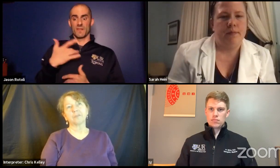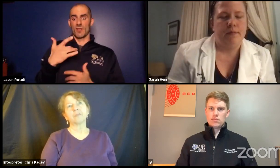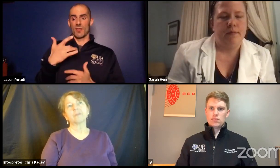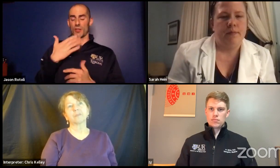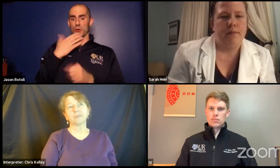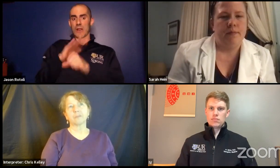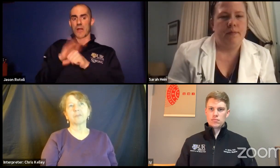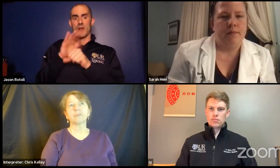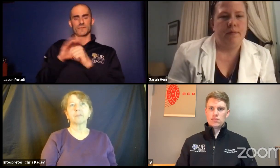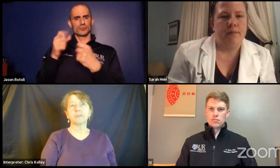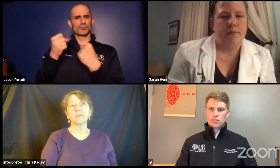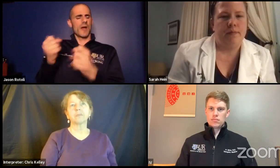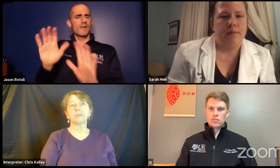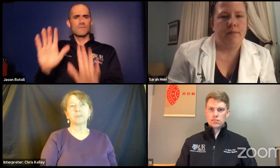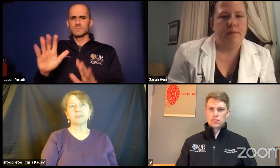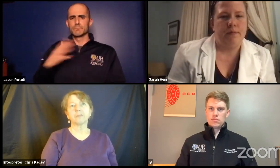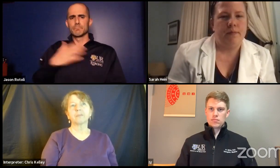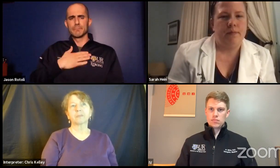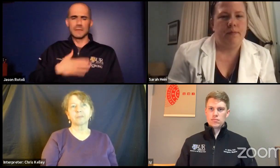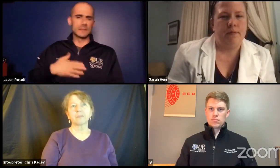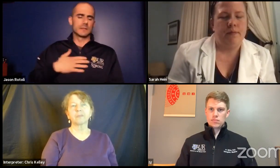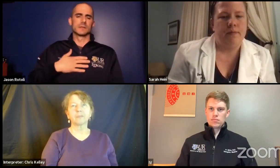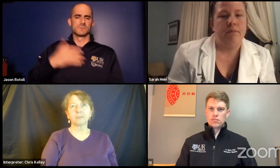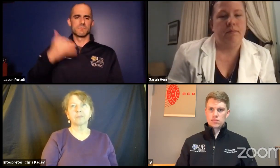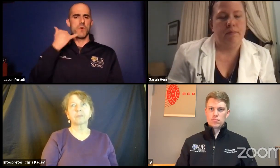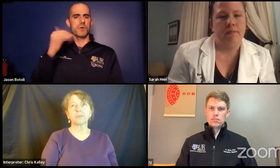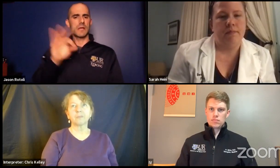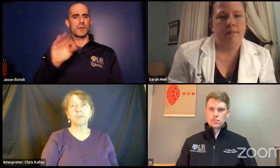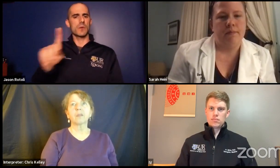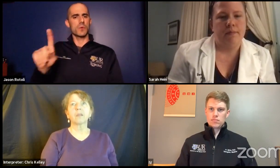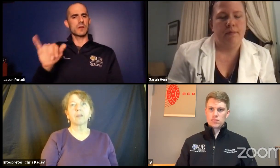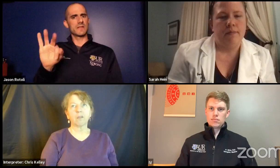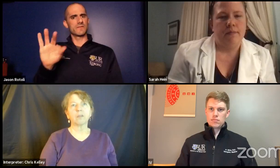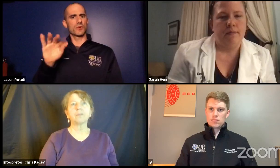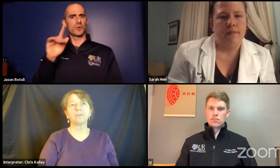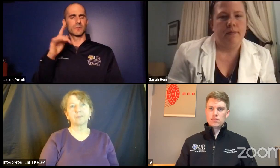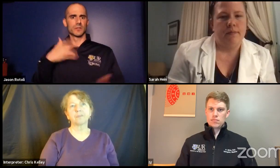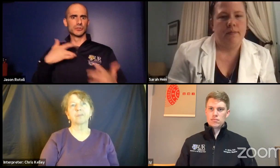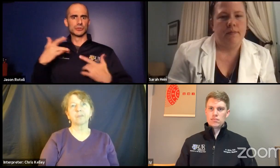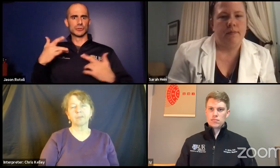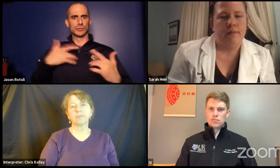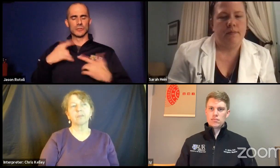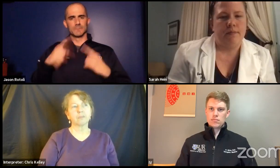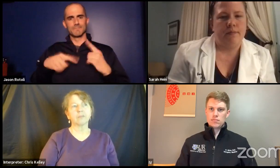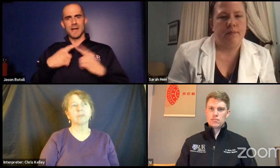are if you're not sure. If you're kind of vacillating and not sure should I drive